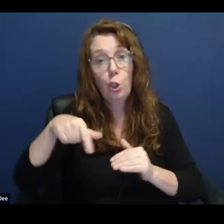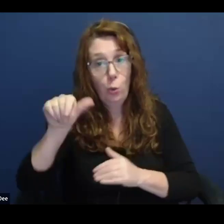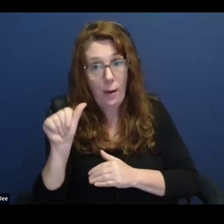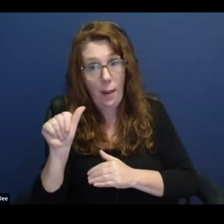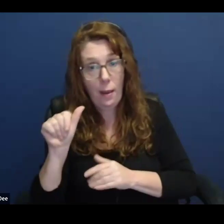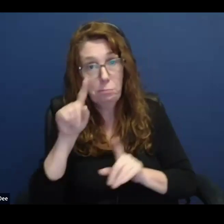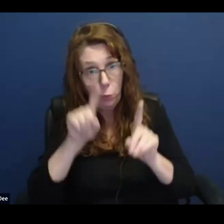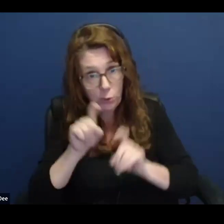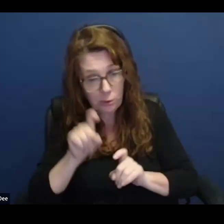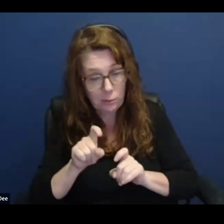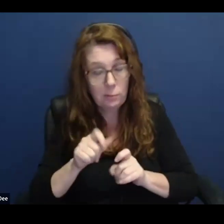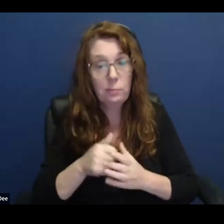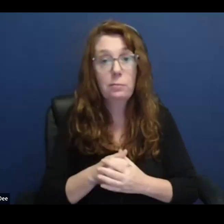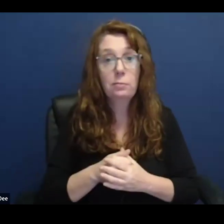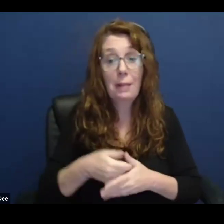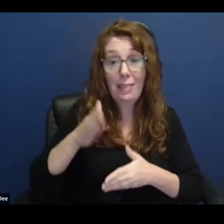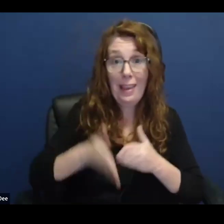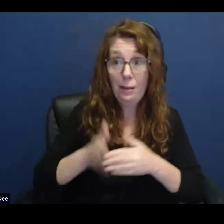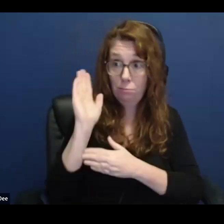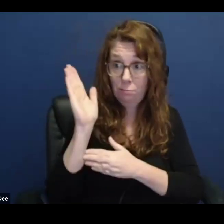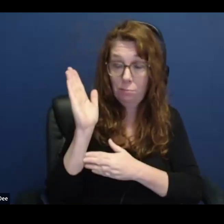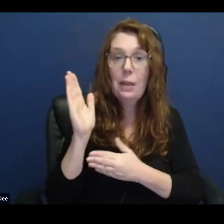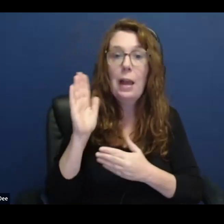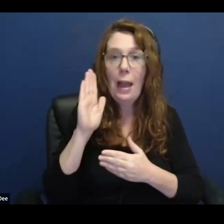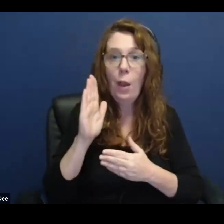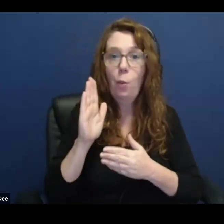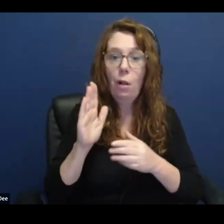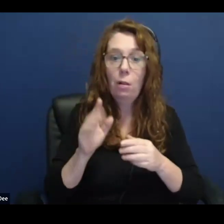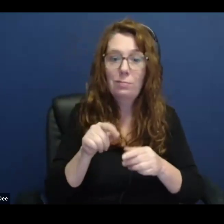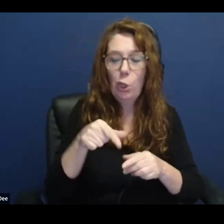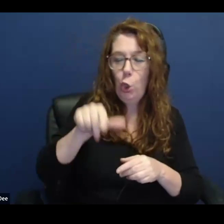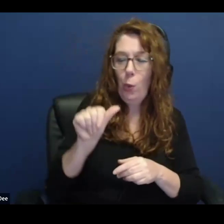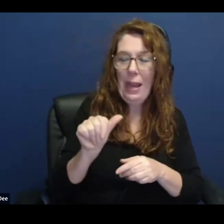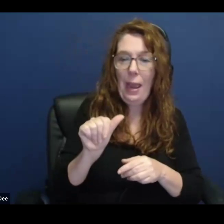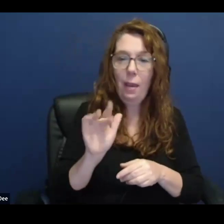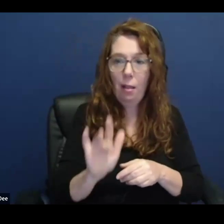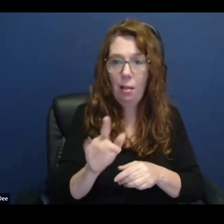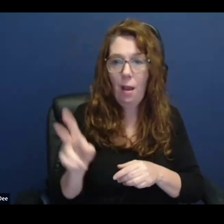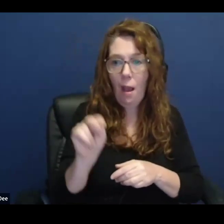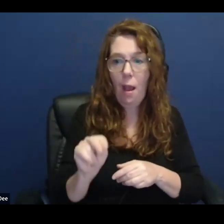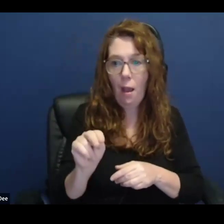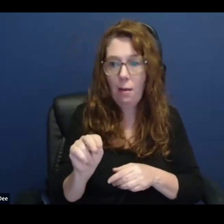Uh, at the end of my presentation today, I will turn on the Q&A for you to ask your questions. So,